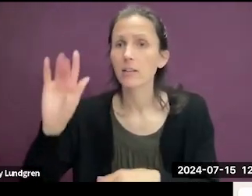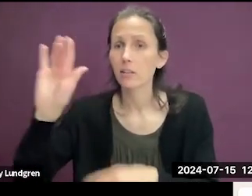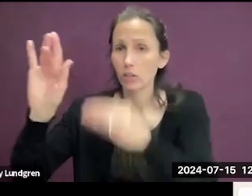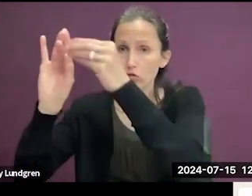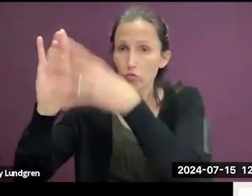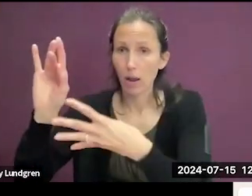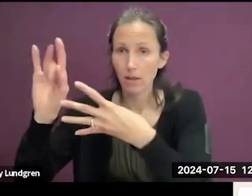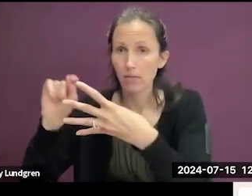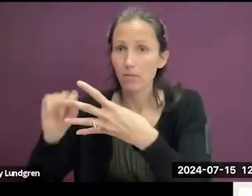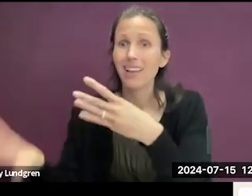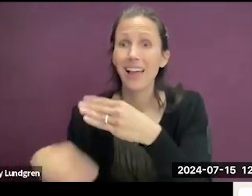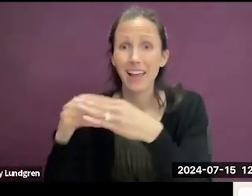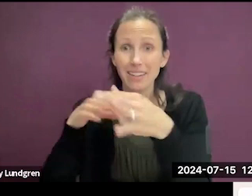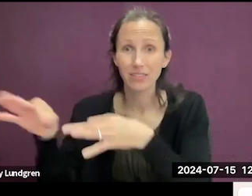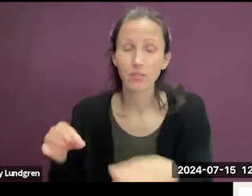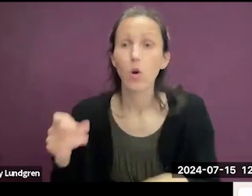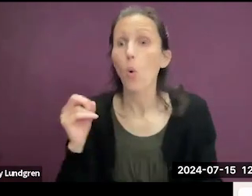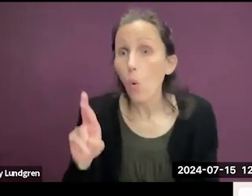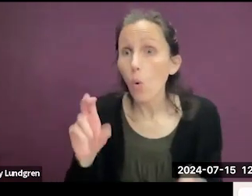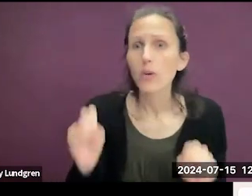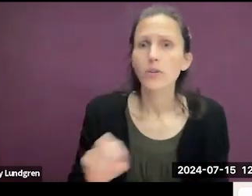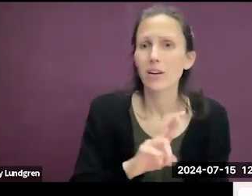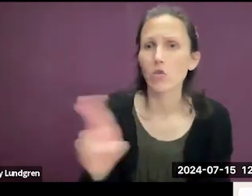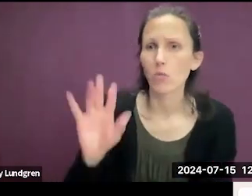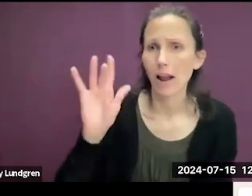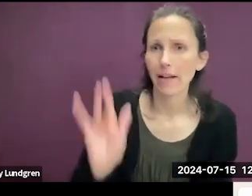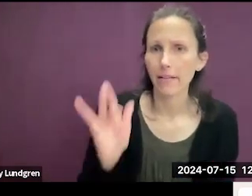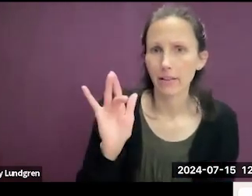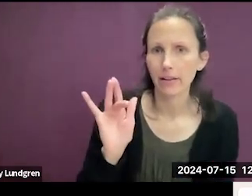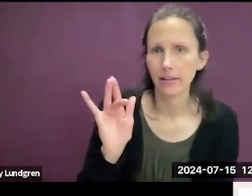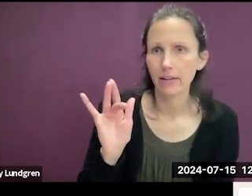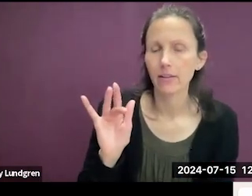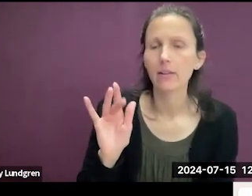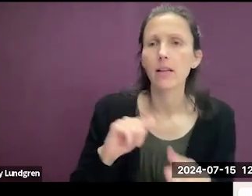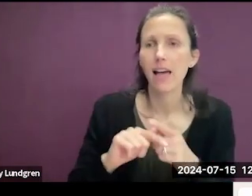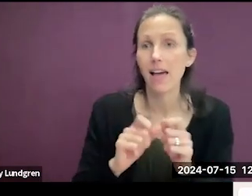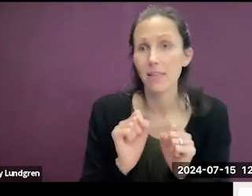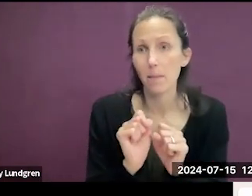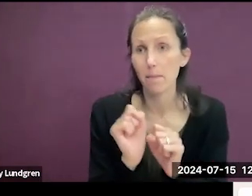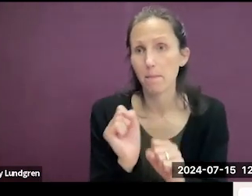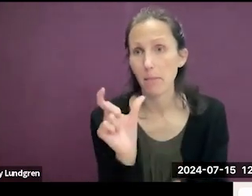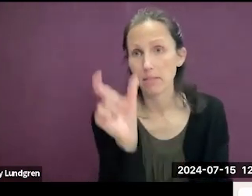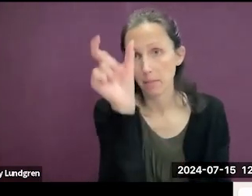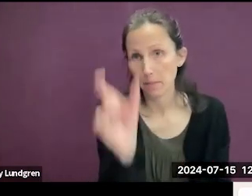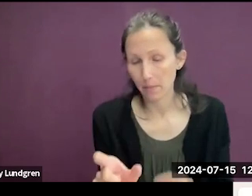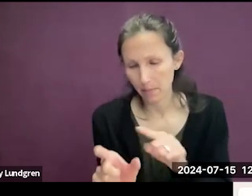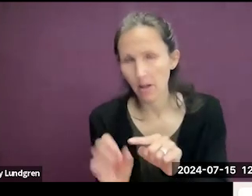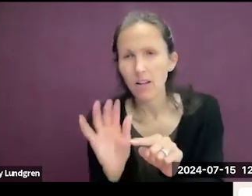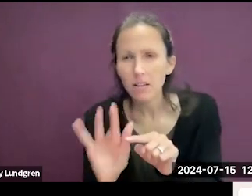Or we can also just right click on our image and view our alt-text. And you can see this box is empty,